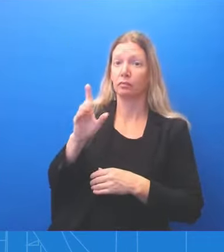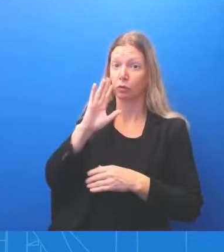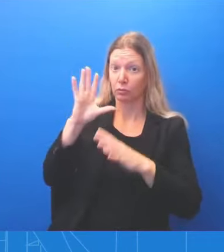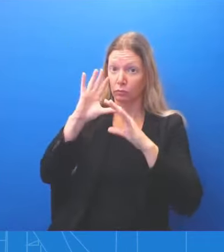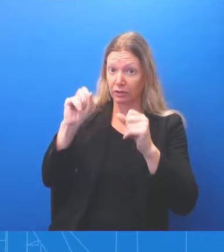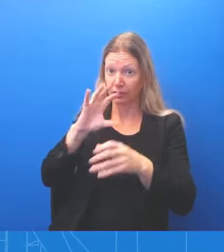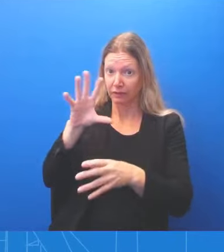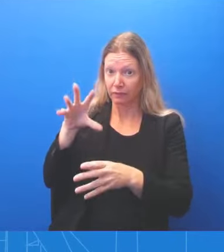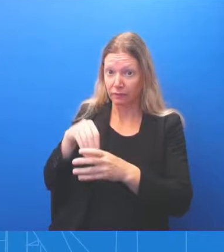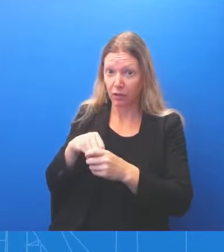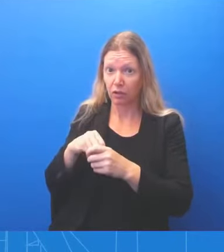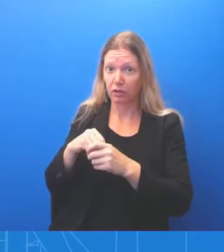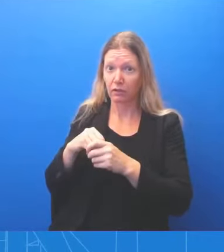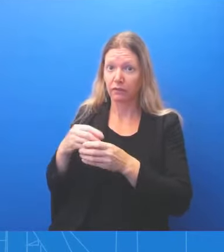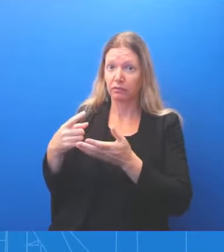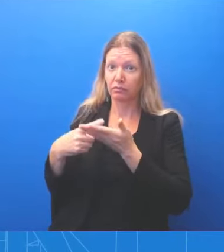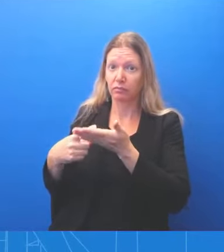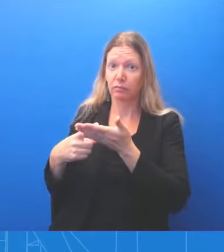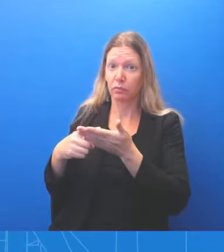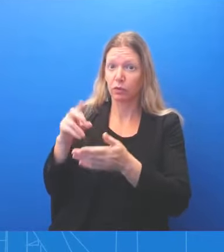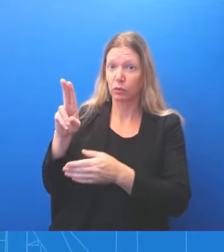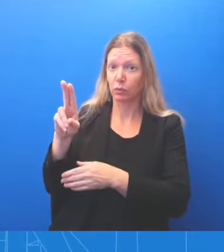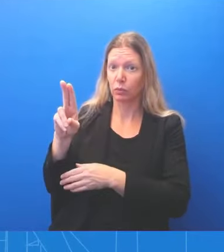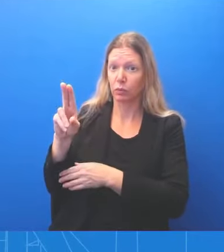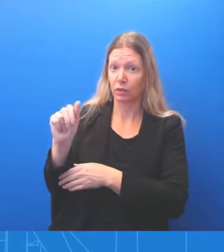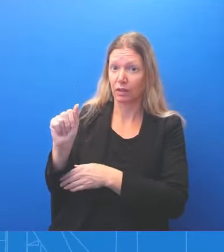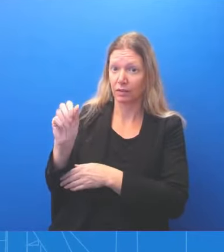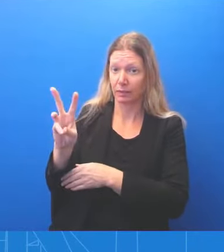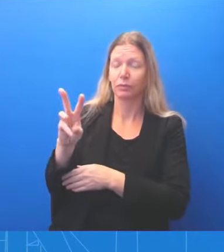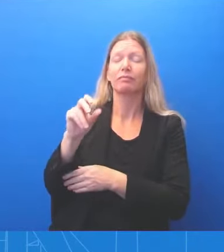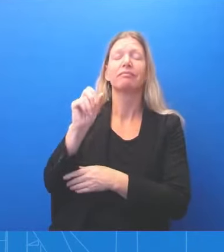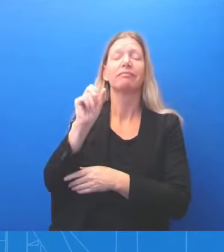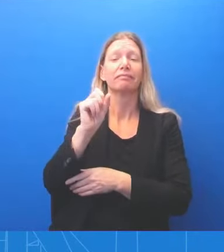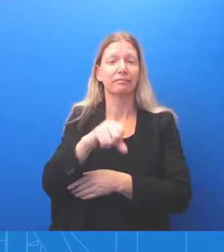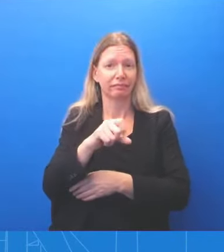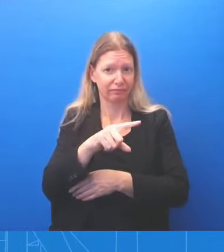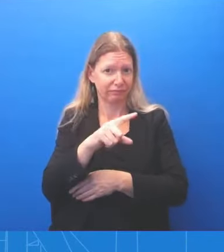Ms. Jean-Pierre: Well, you heard from the President yesterday, and he spoke -- he spoke to this when he was asked about the UAW.